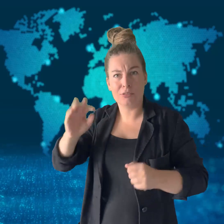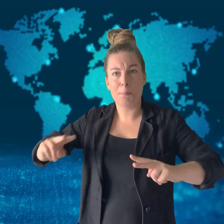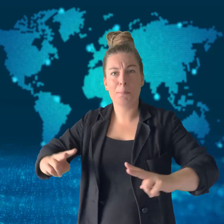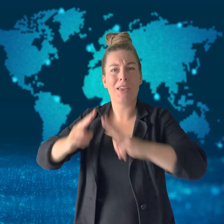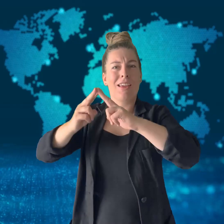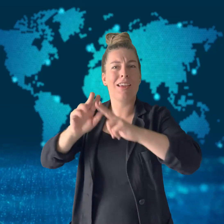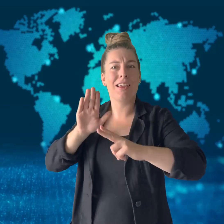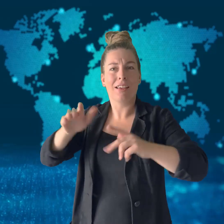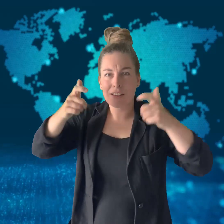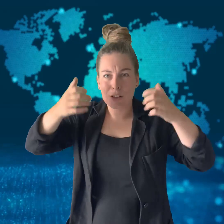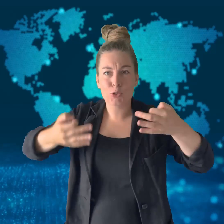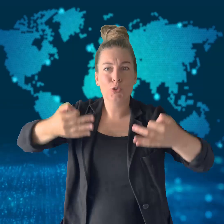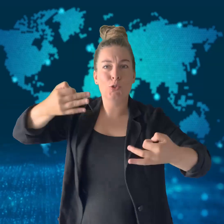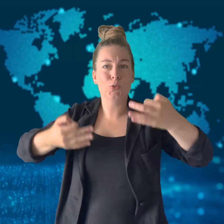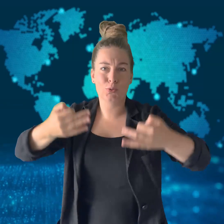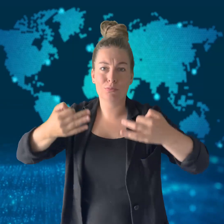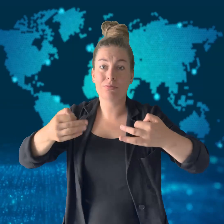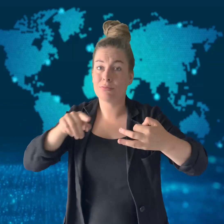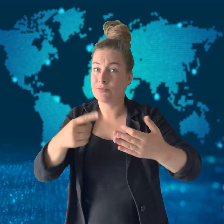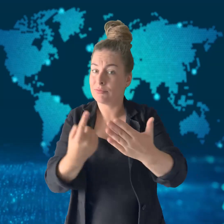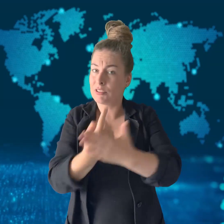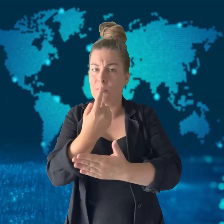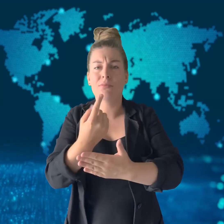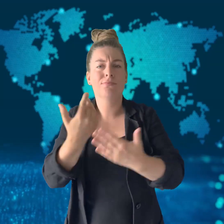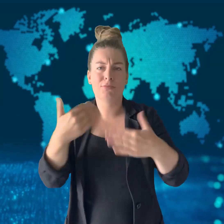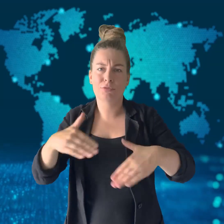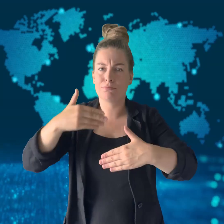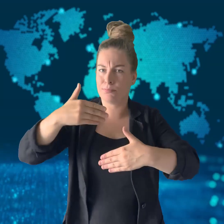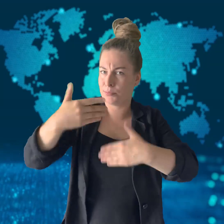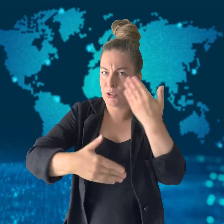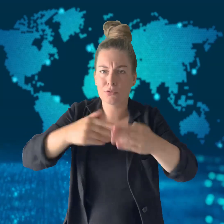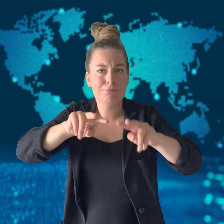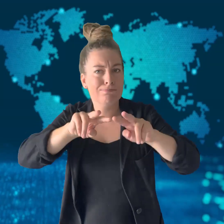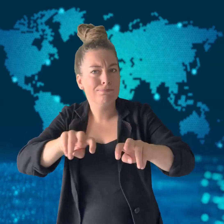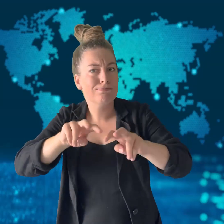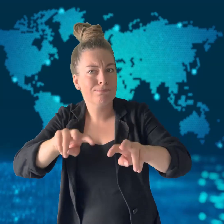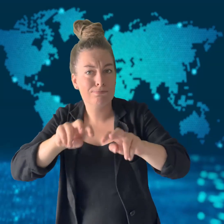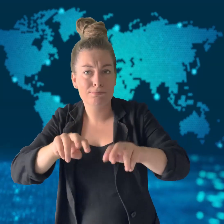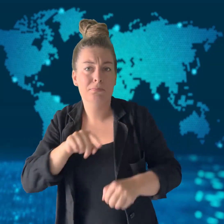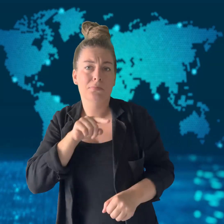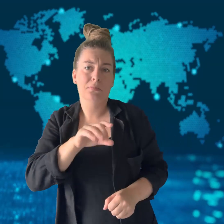the attack was under investigation.